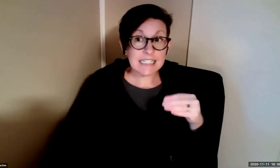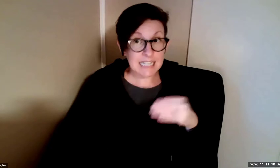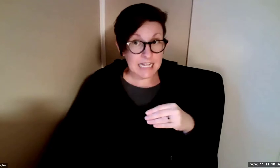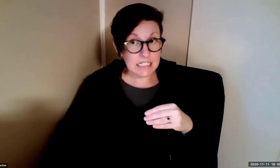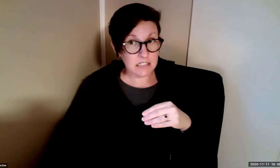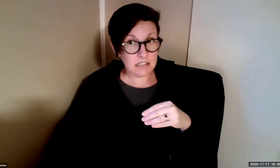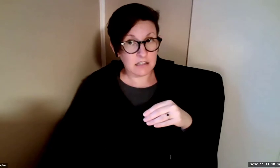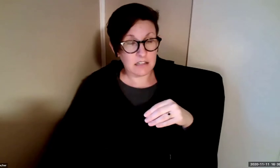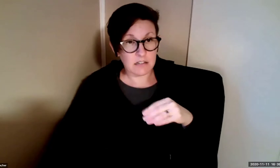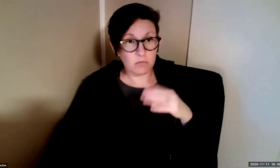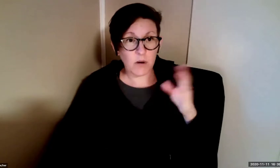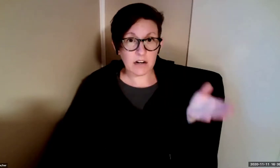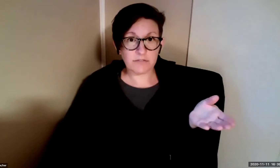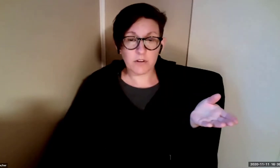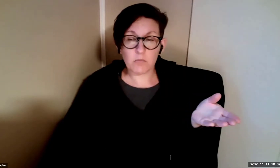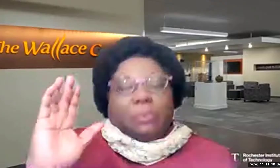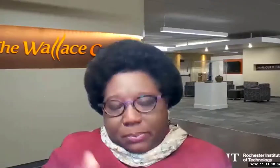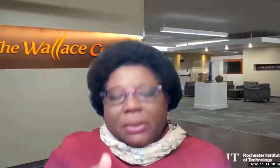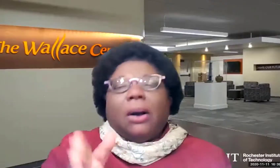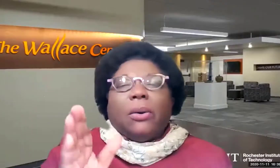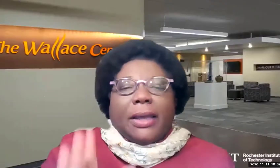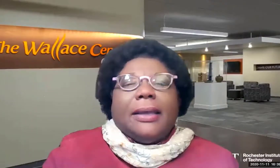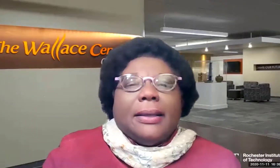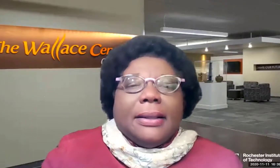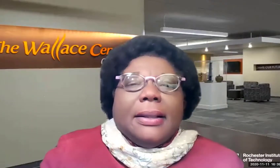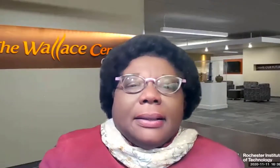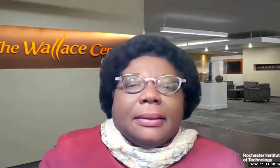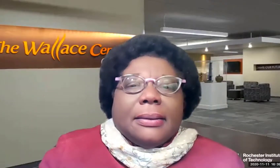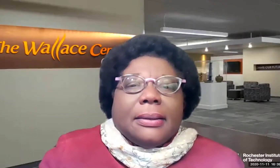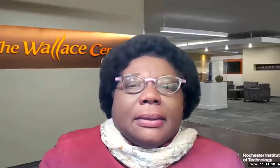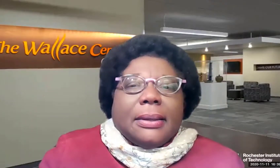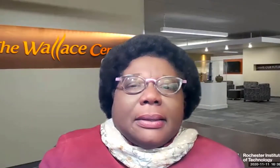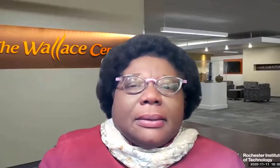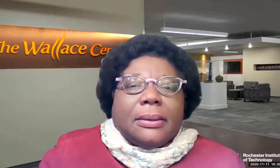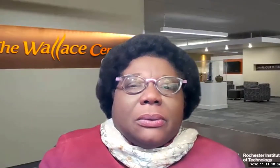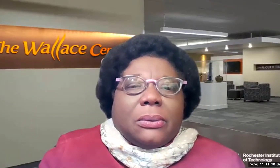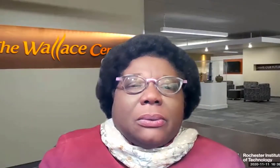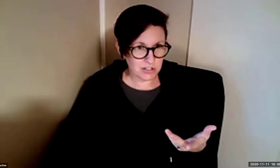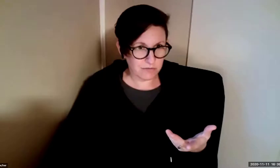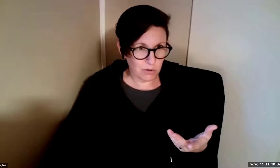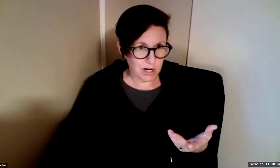picture came, but I didn't ask for permission for